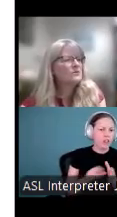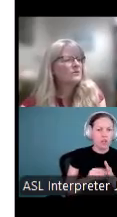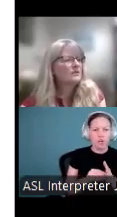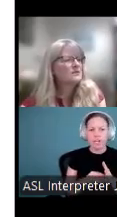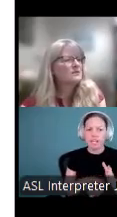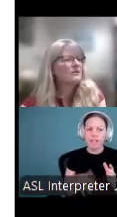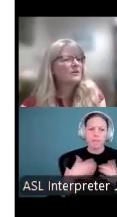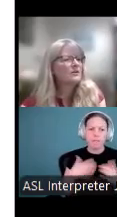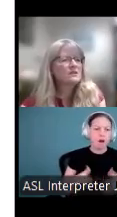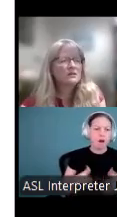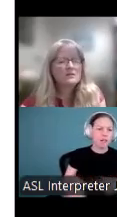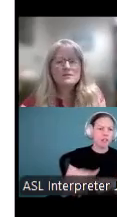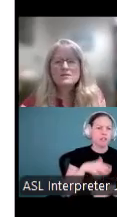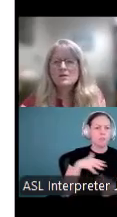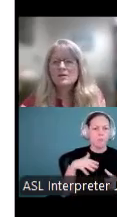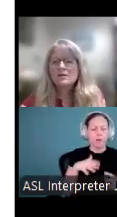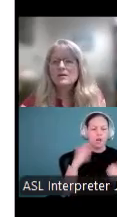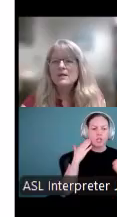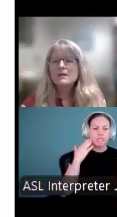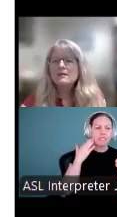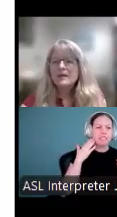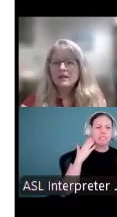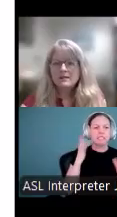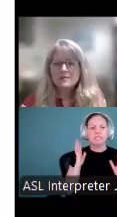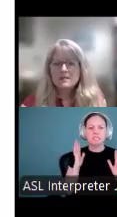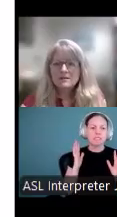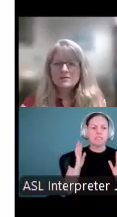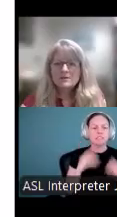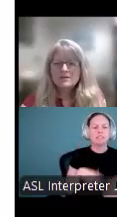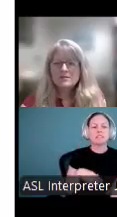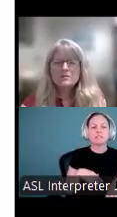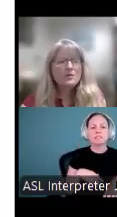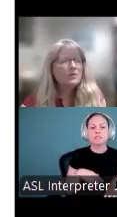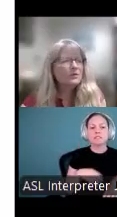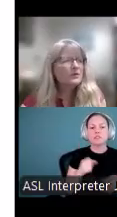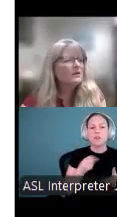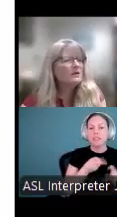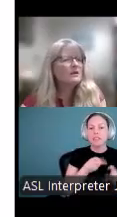those early self-help skills, so feeding themselves with a spoon,